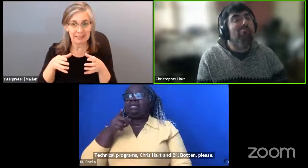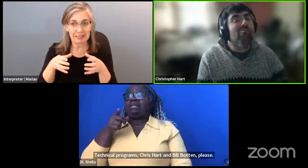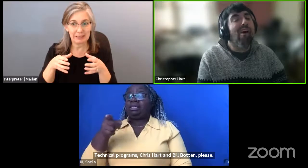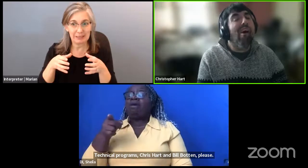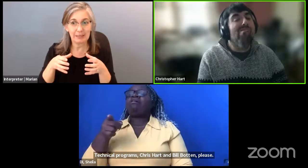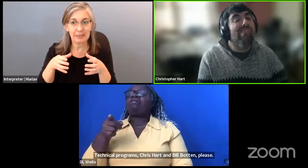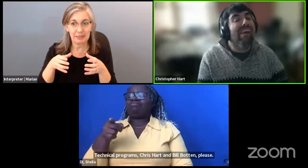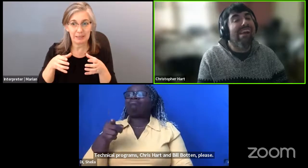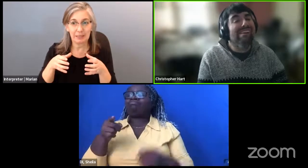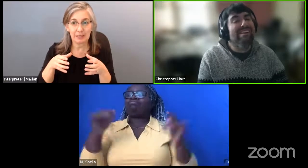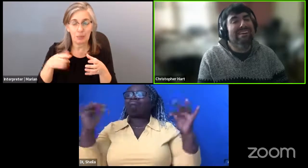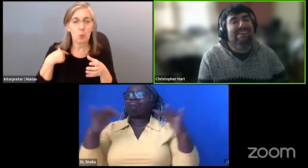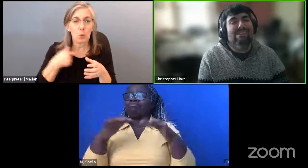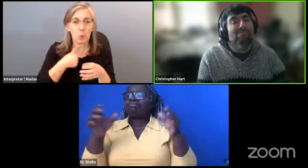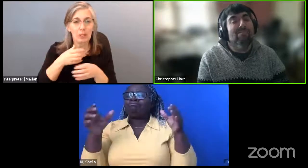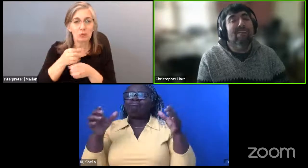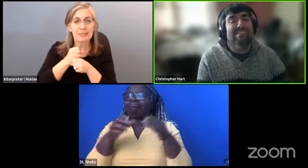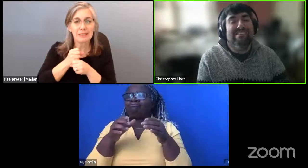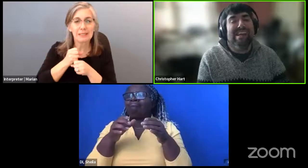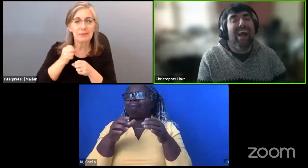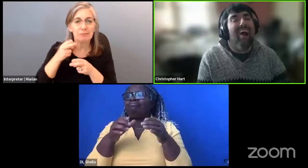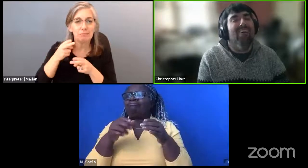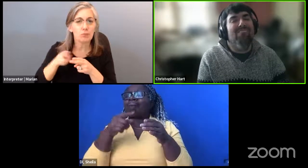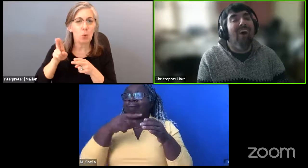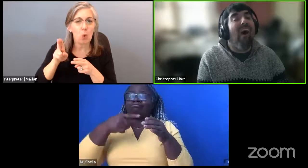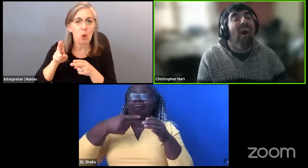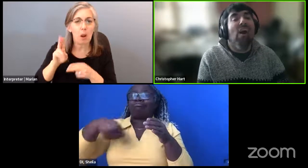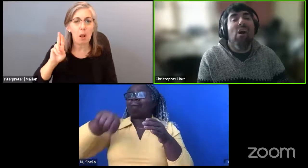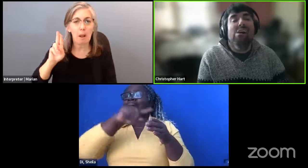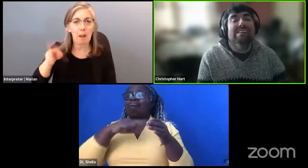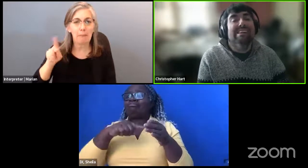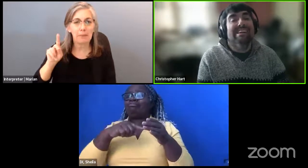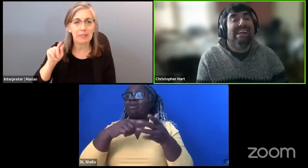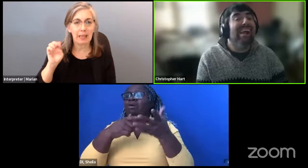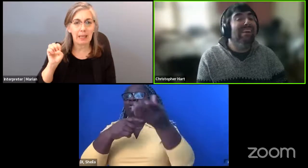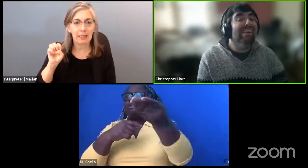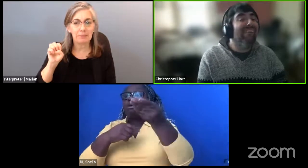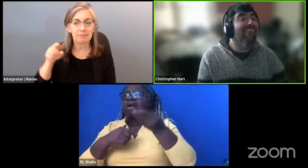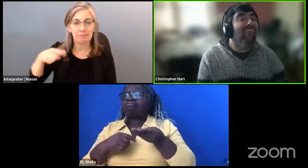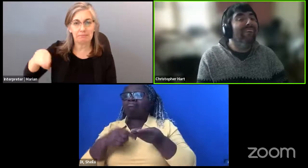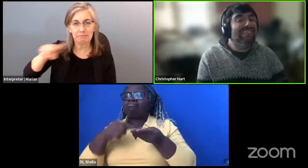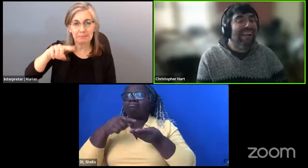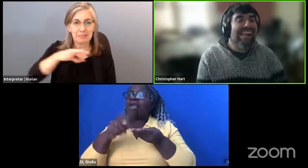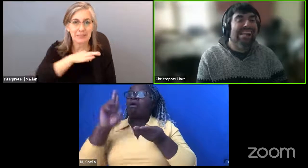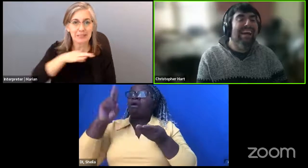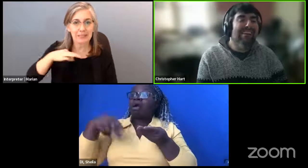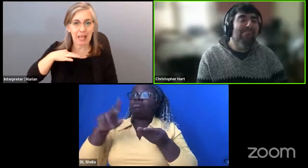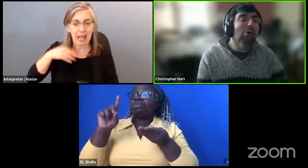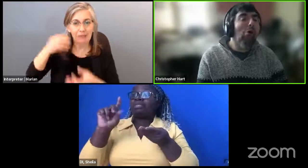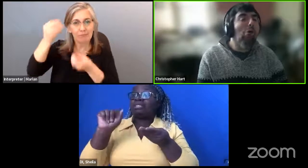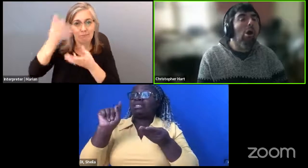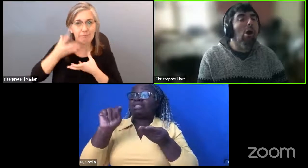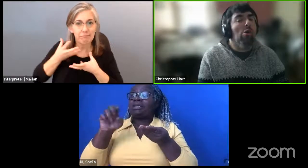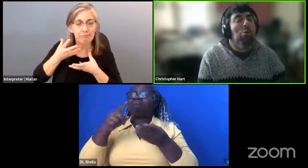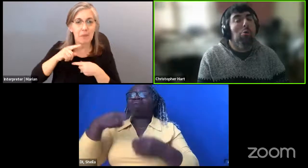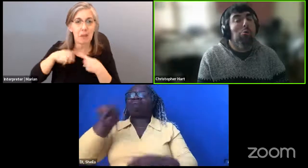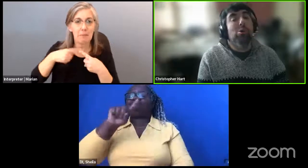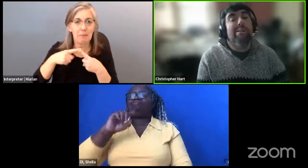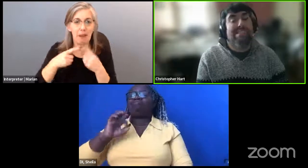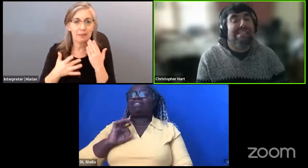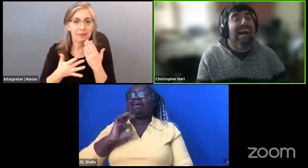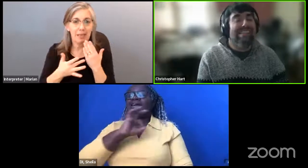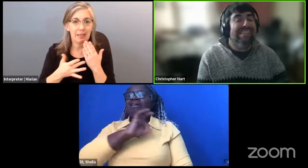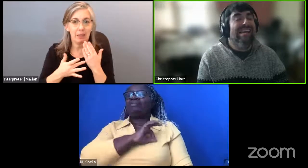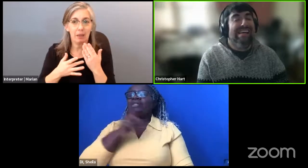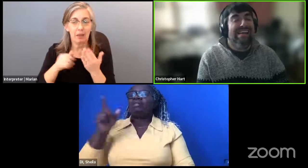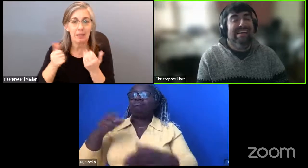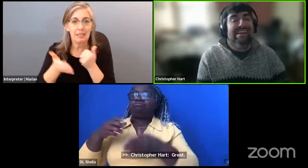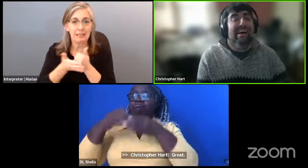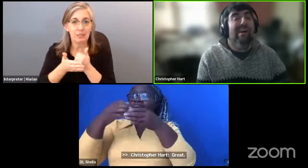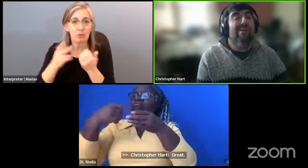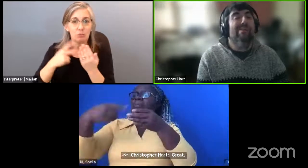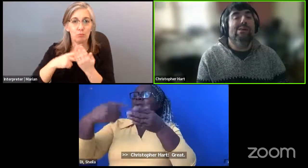On Monday, the Technical Programs Committee met and we received a great update from staff